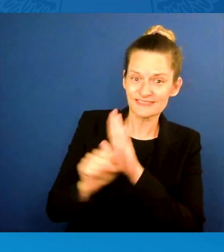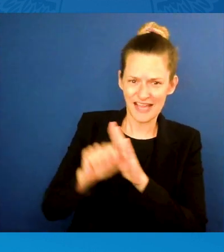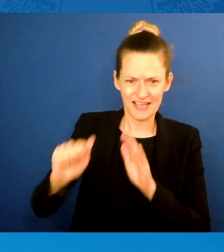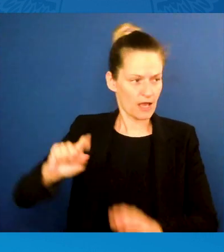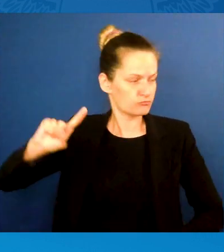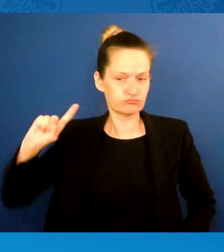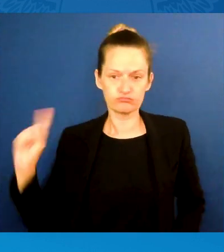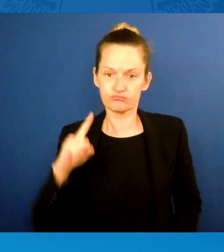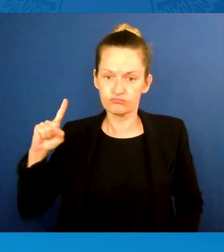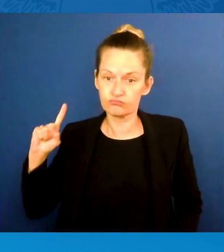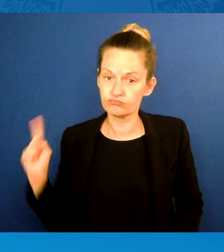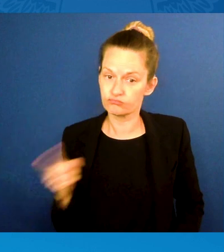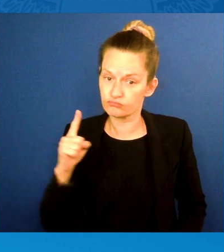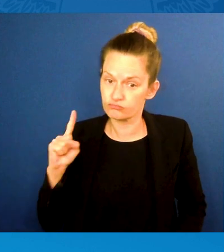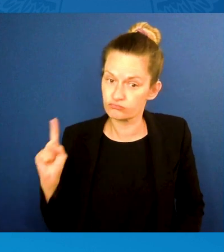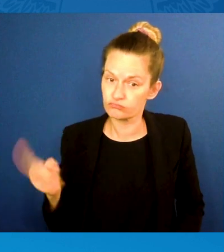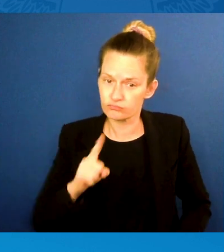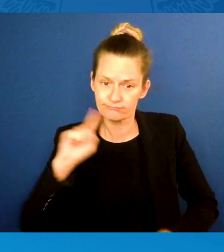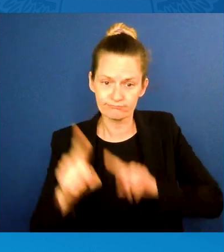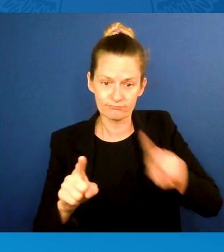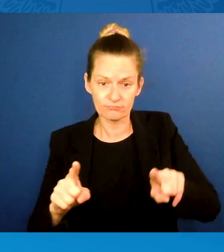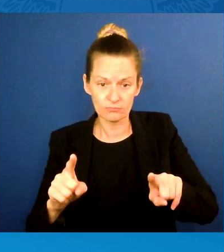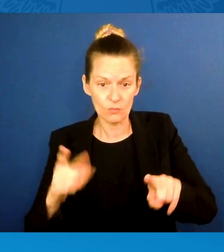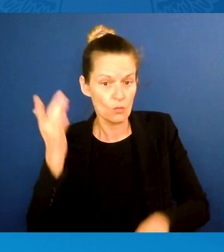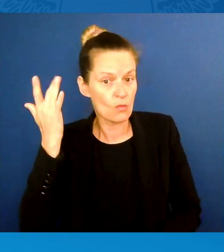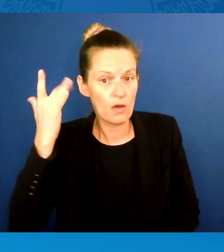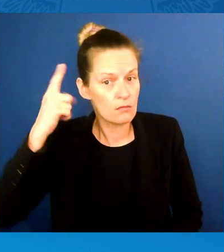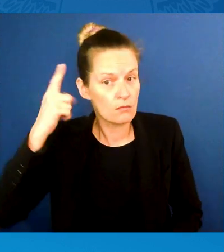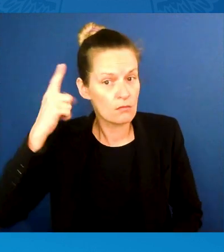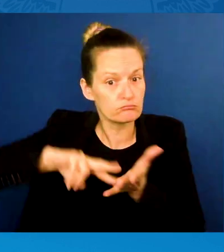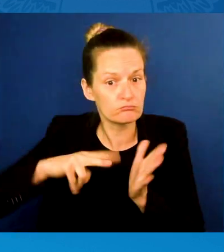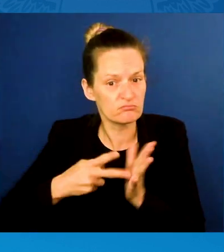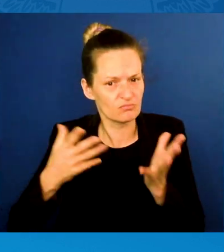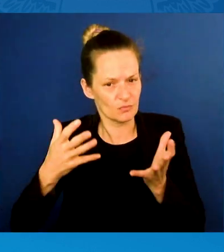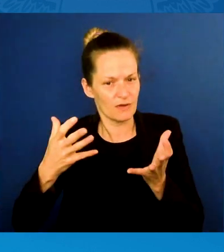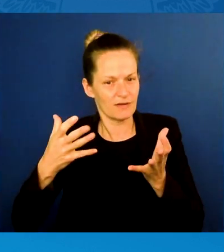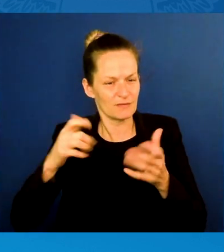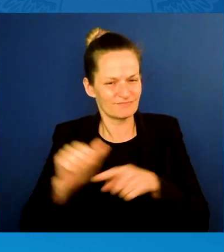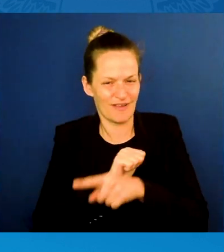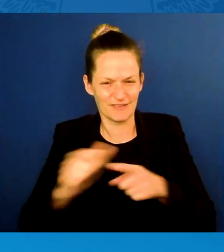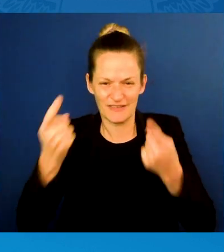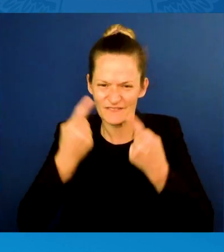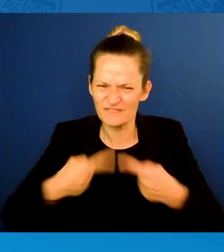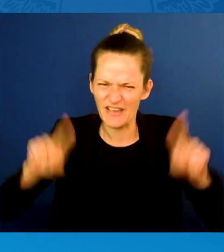is actually effective in ensuring the safety and the wellbeing of the people of their state.